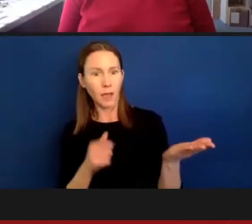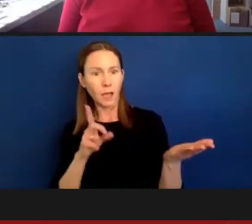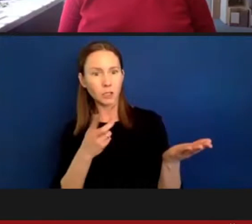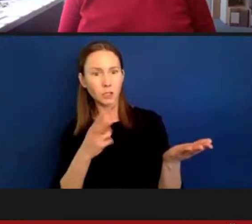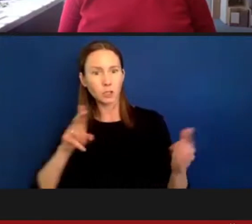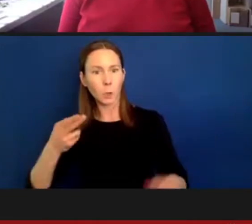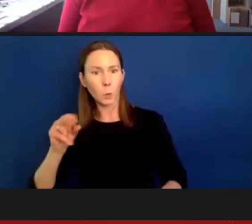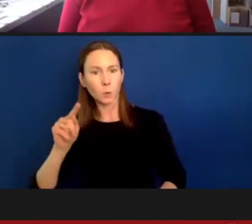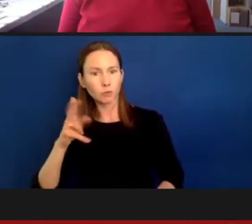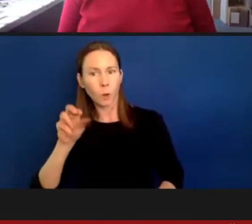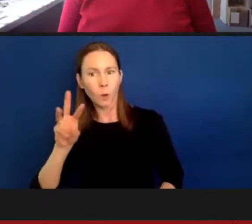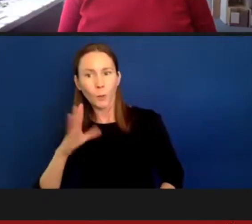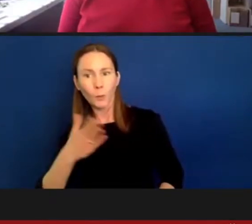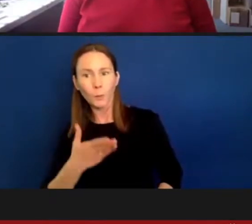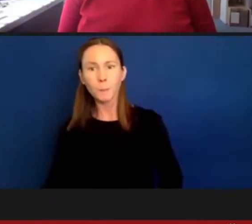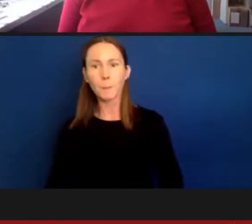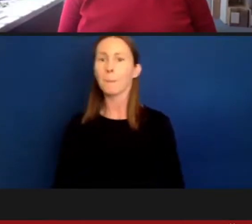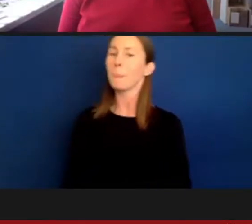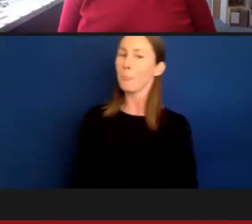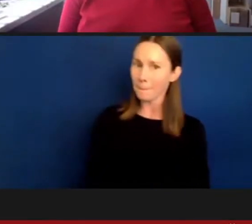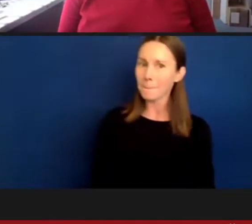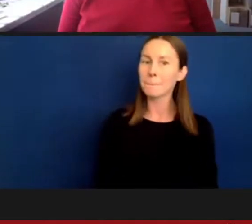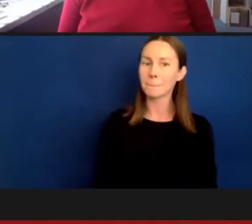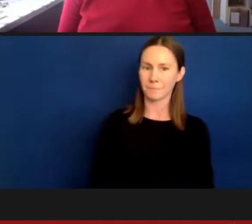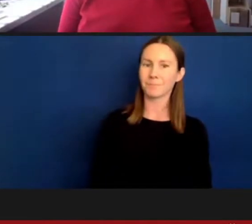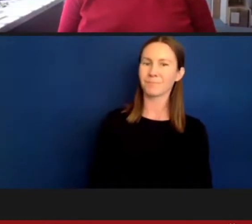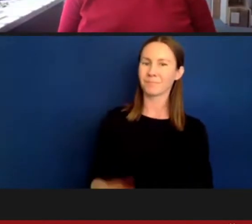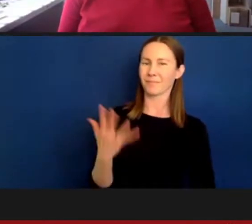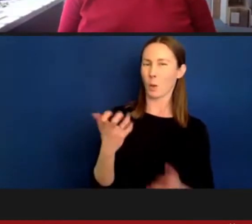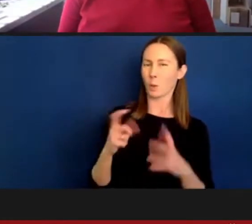I want to start with a slightly different transition.